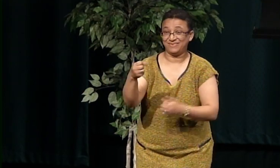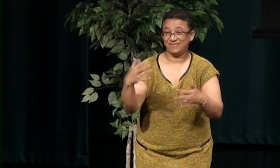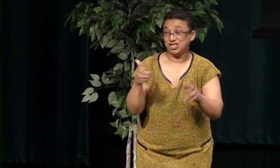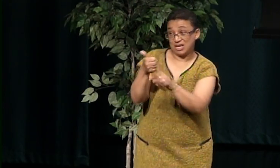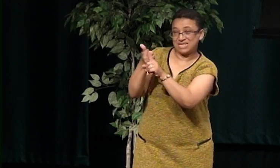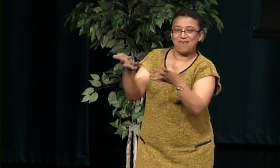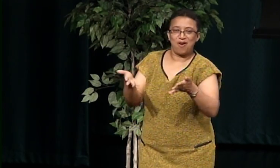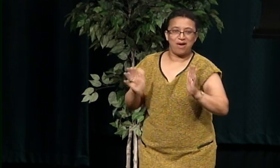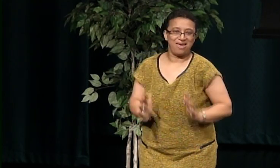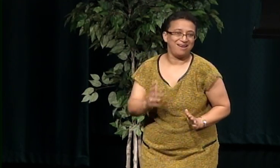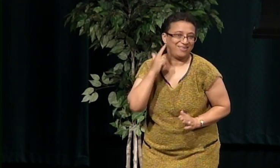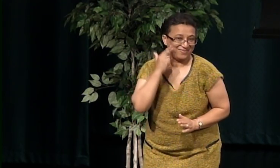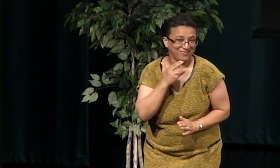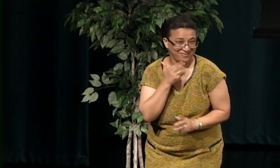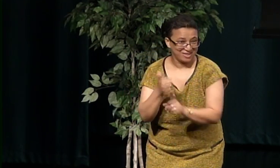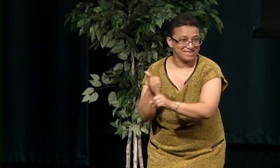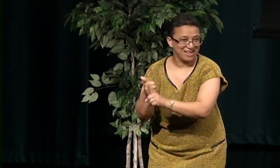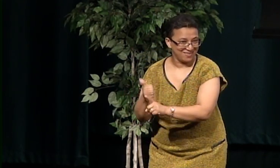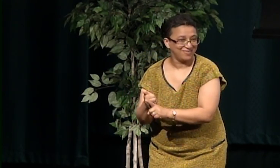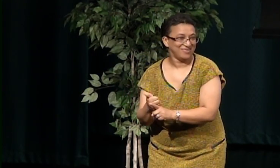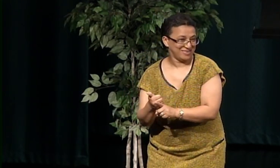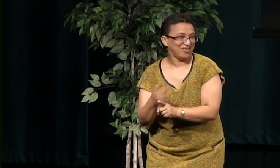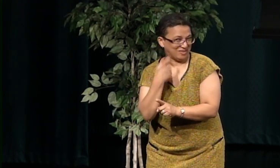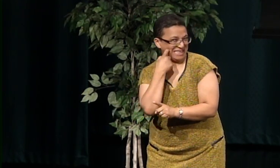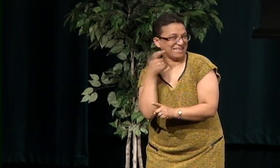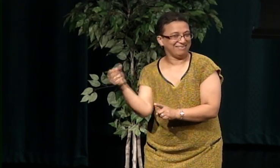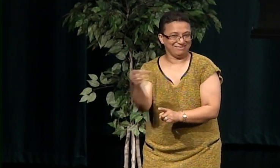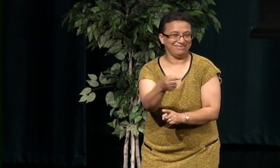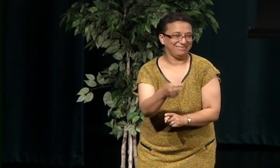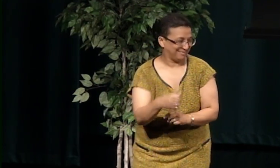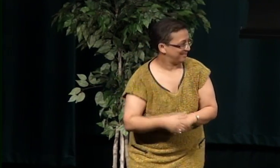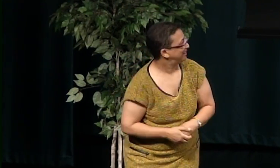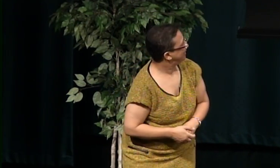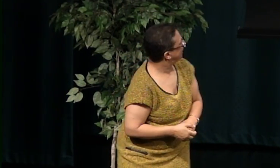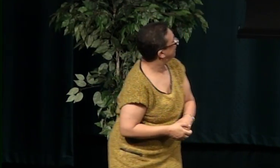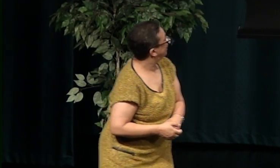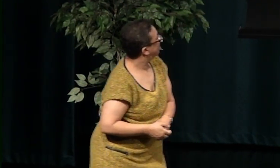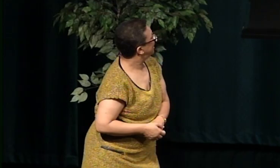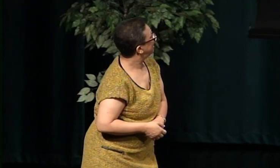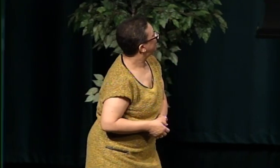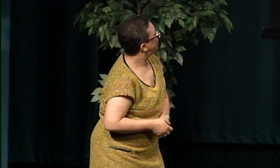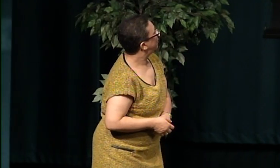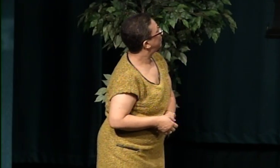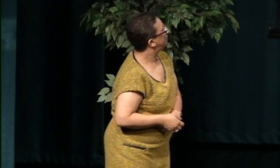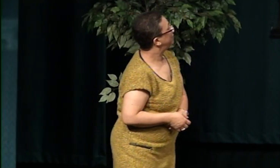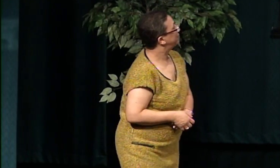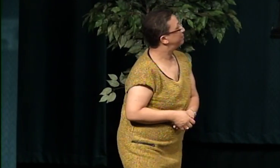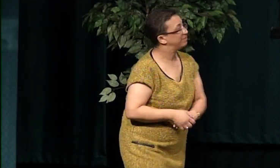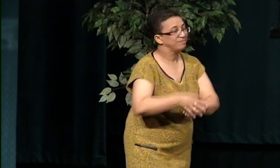We recently added a human rights official who happens to be deaf.